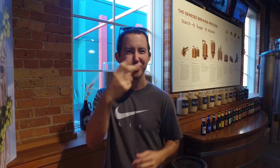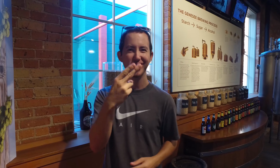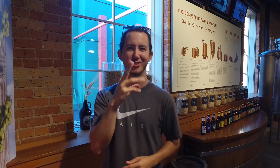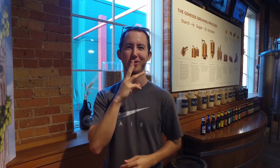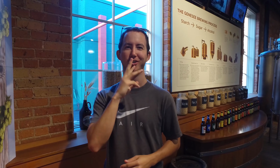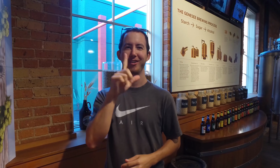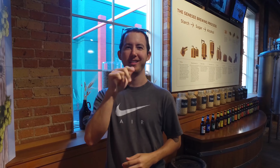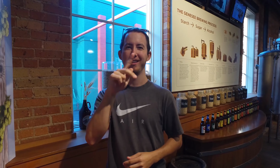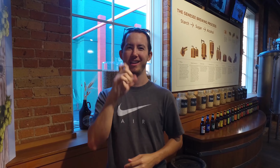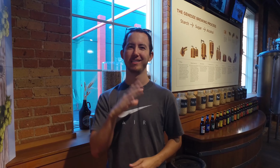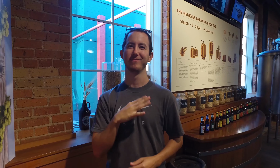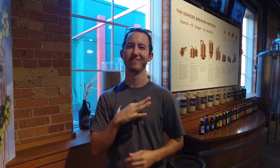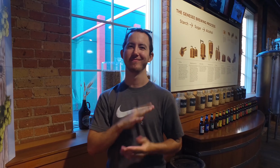That lake contains FRESH water!